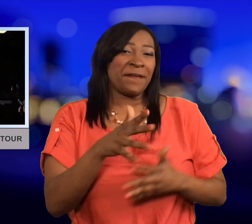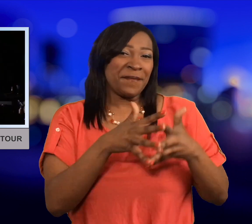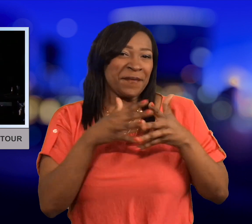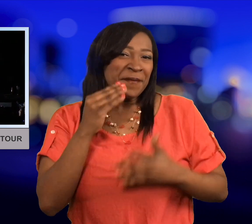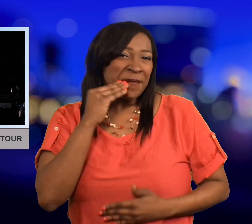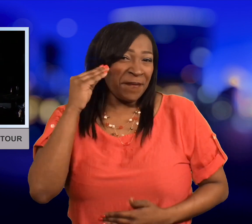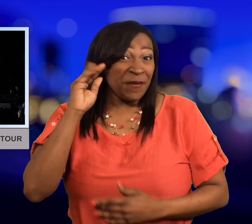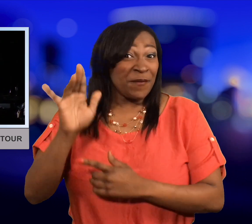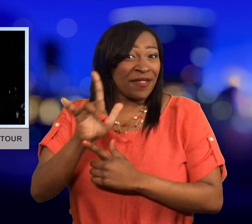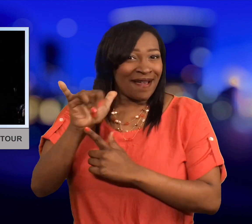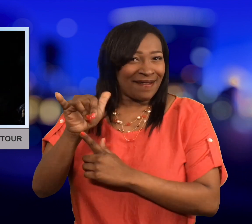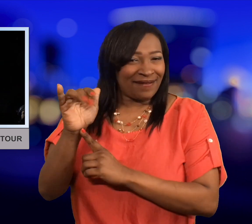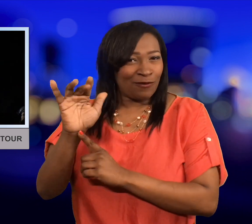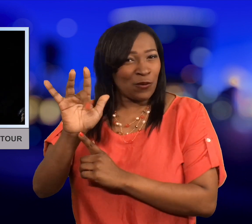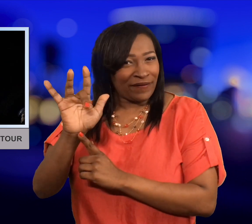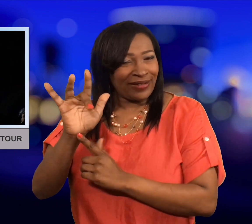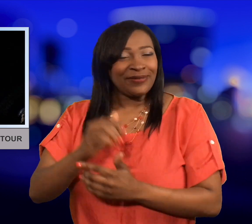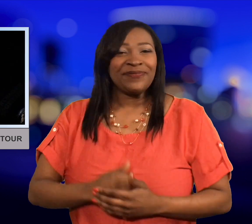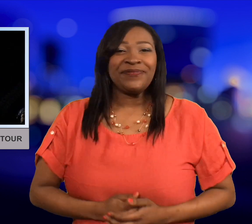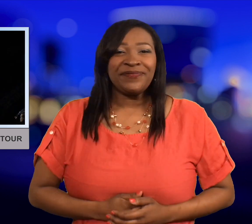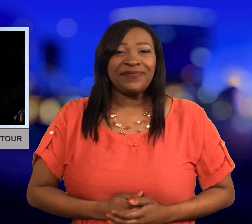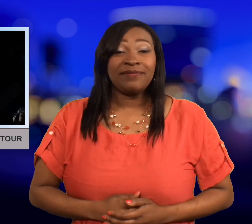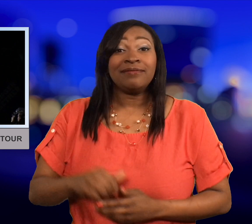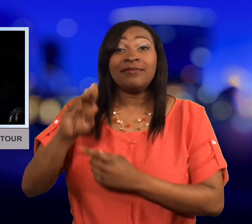arriving in North America on July 25.